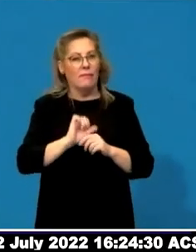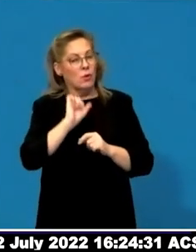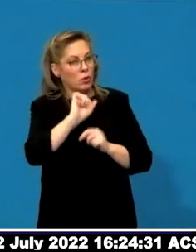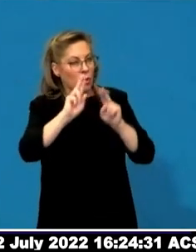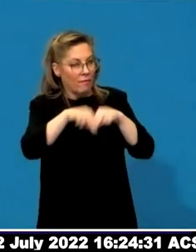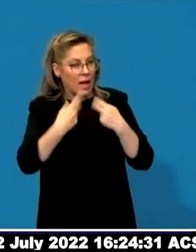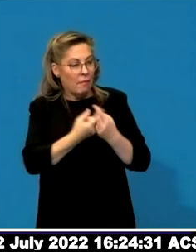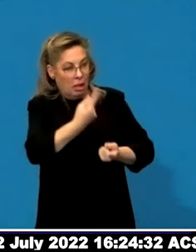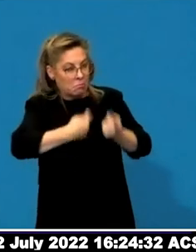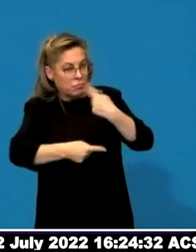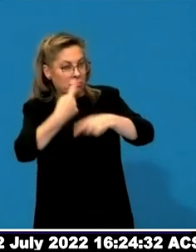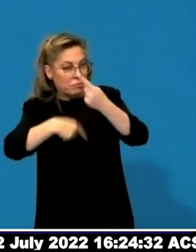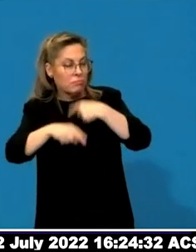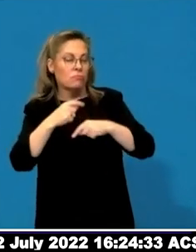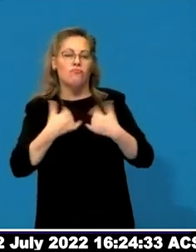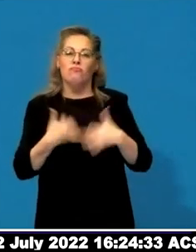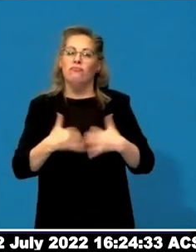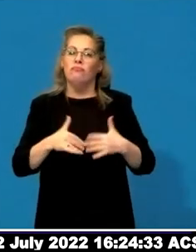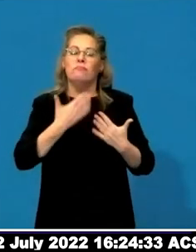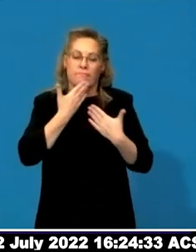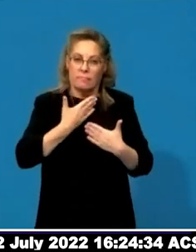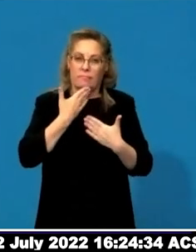and evidence. Thank you. Yes.